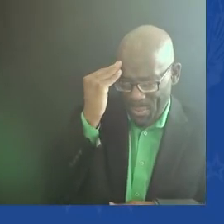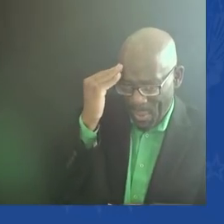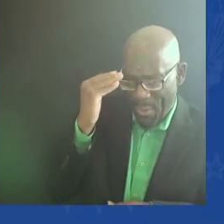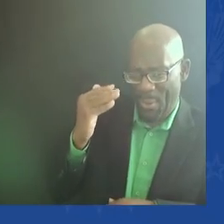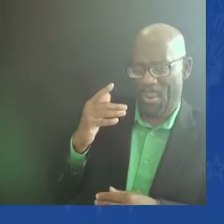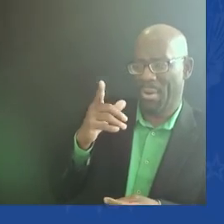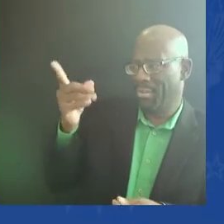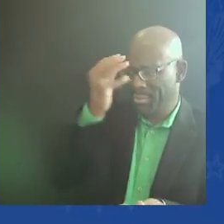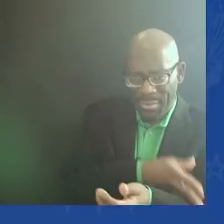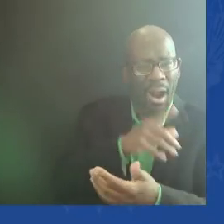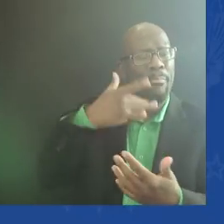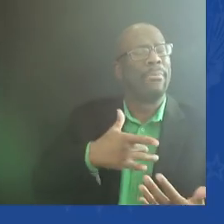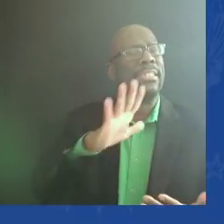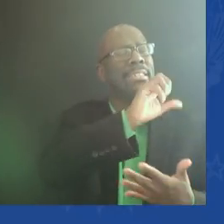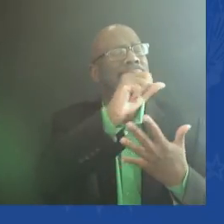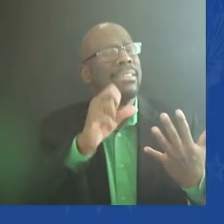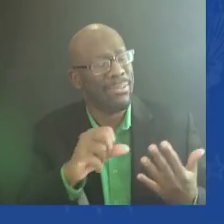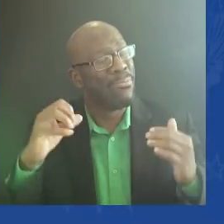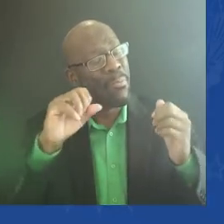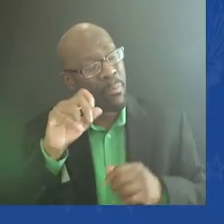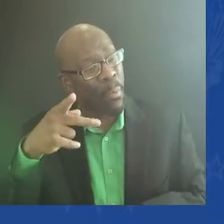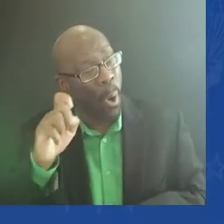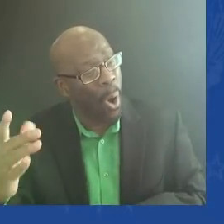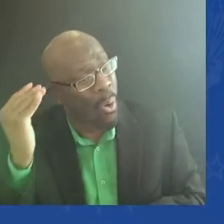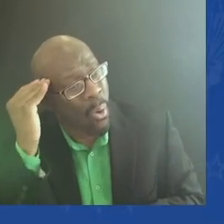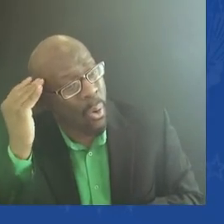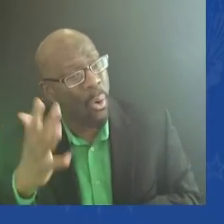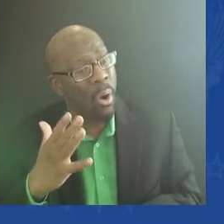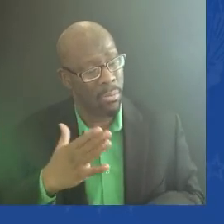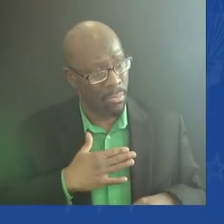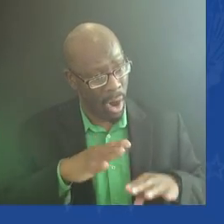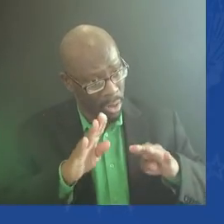and my wife and our family that it --